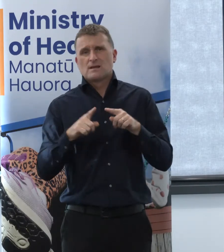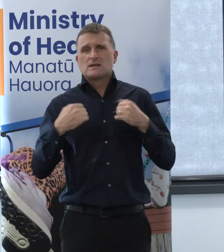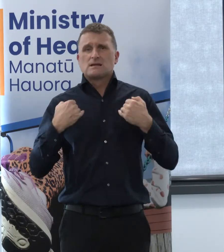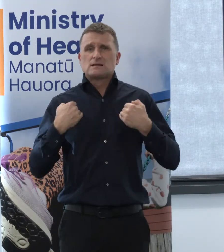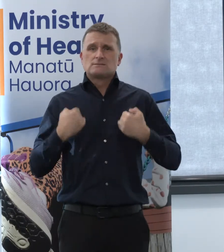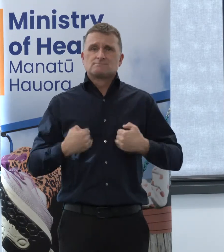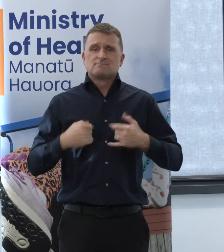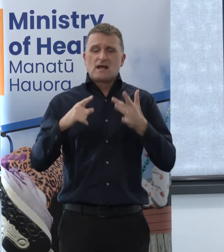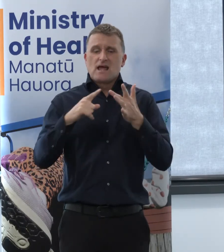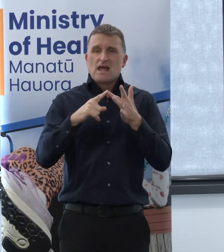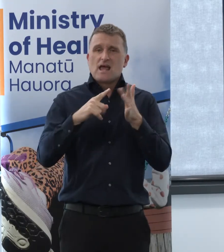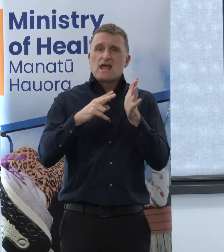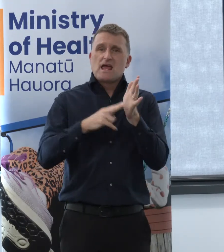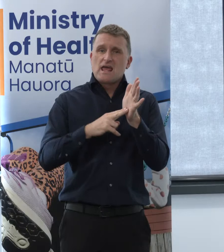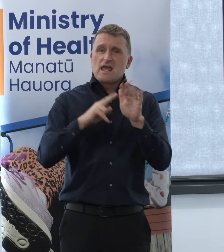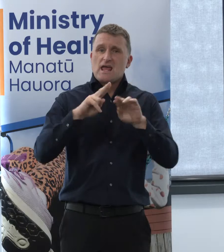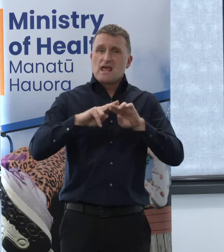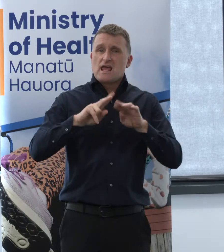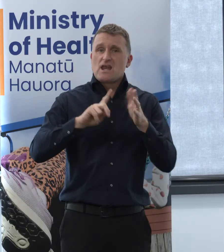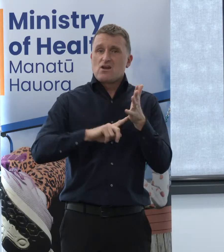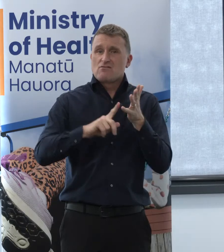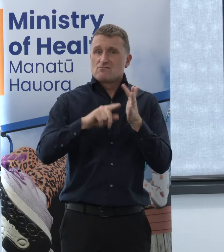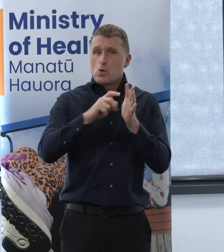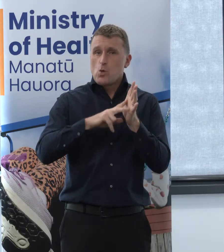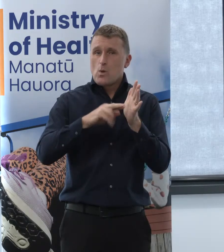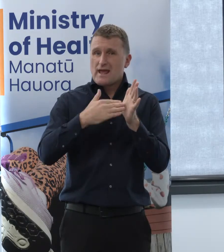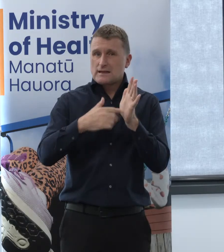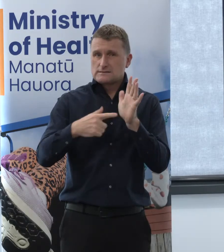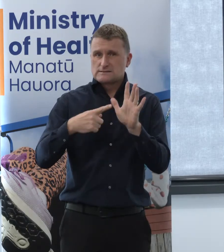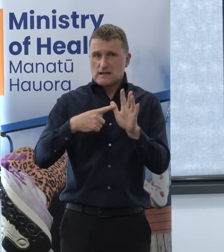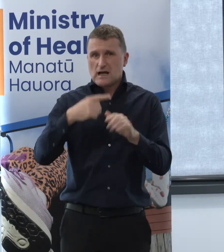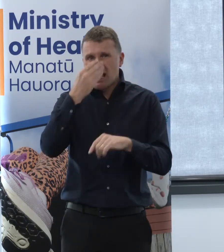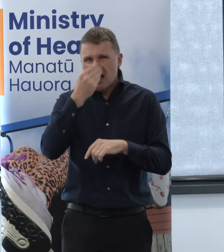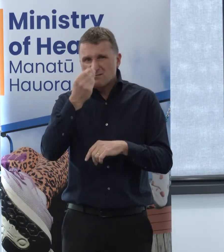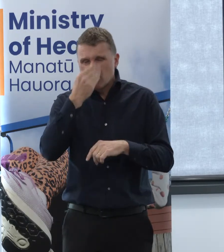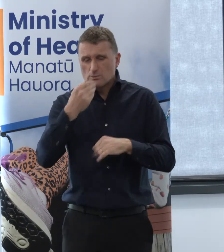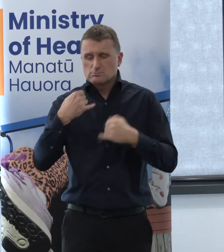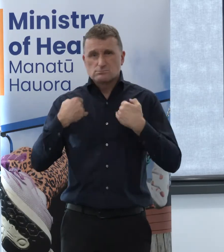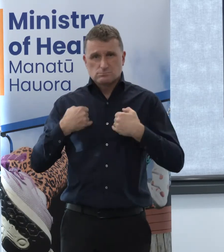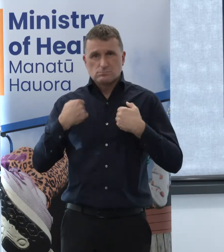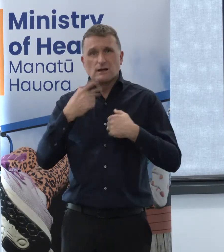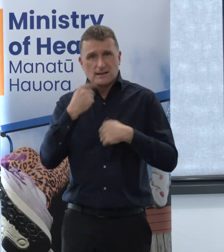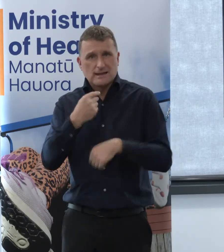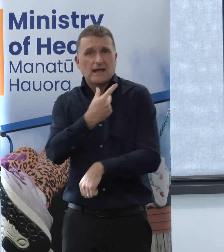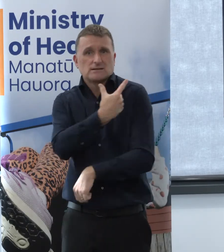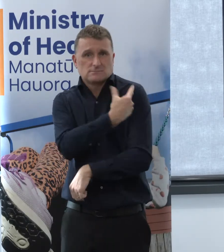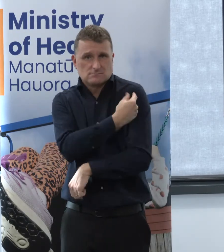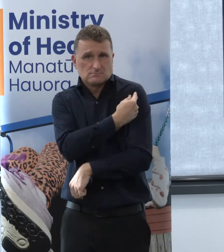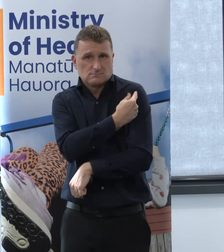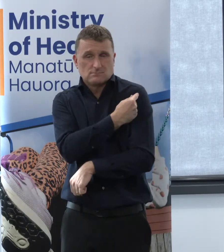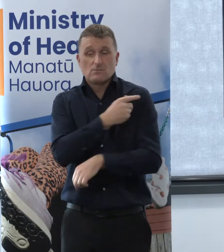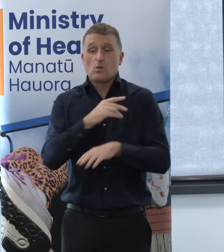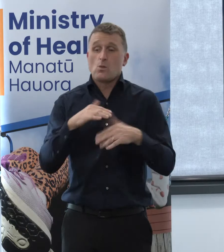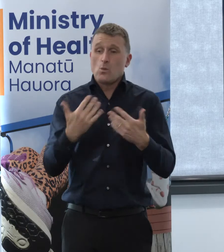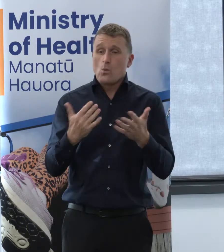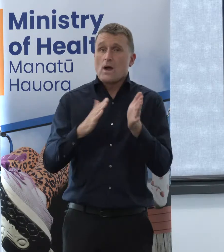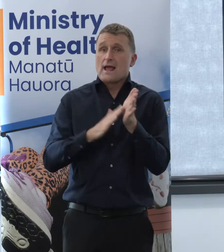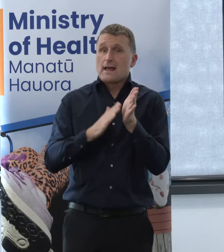where appropriate, but also the influenza vaccine is also widely available and there is a continued program of catching